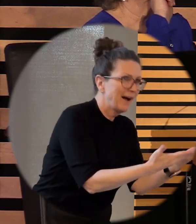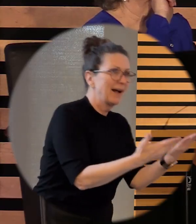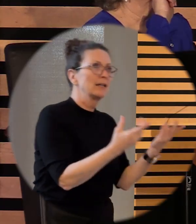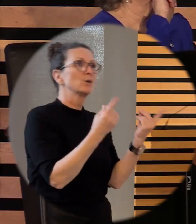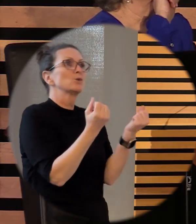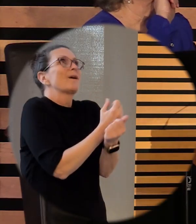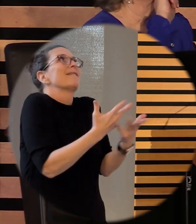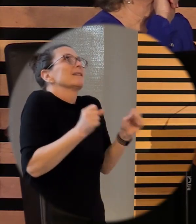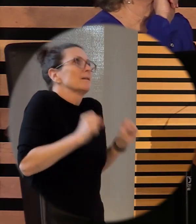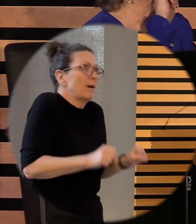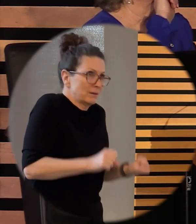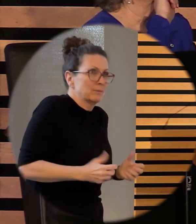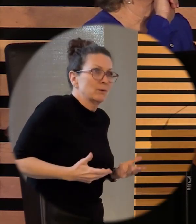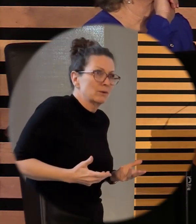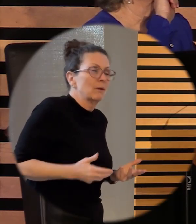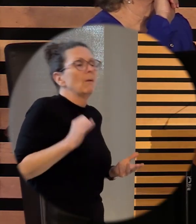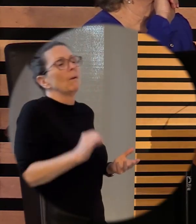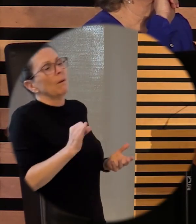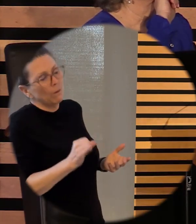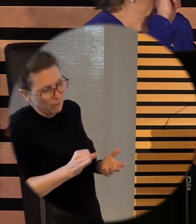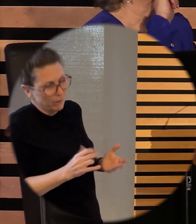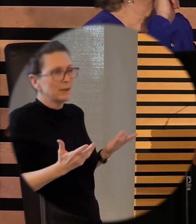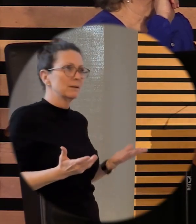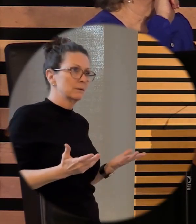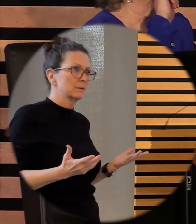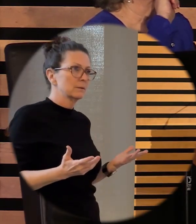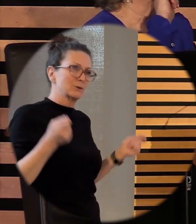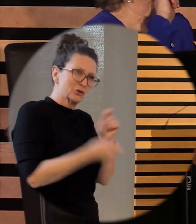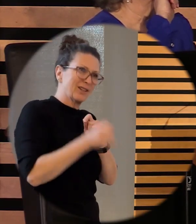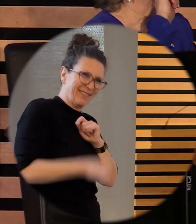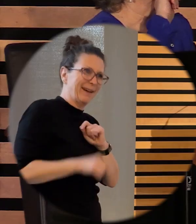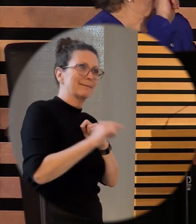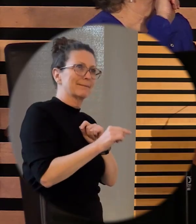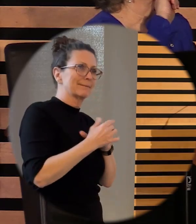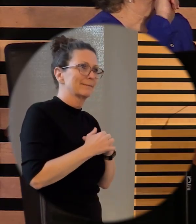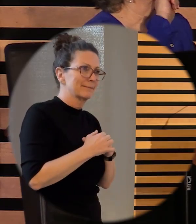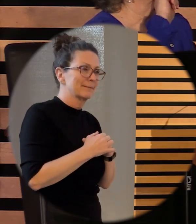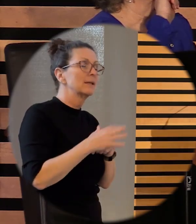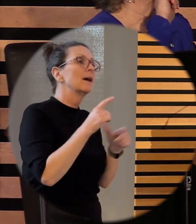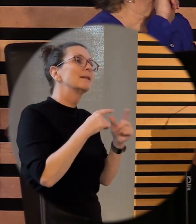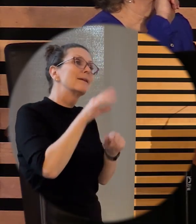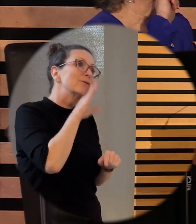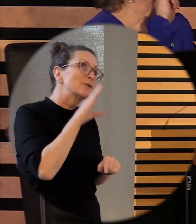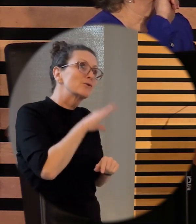therefore we've done all that we can do. The frustration exists when really those acts are